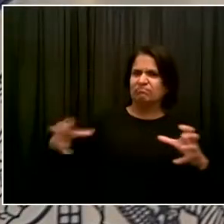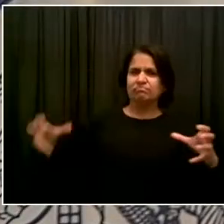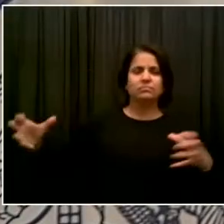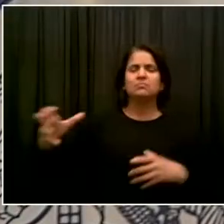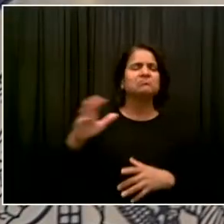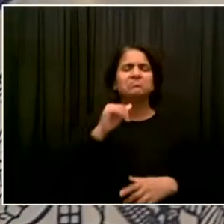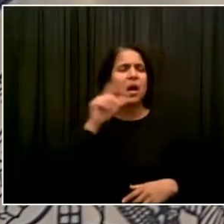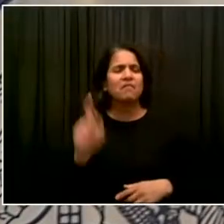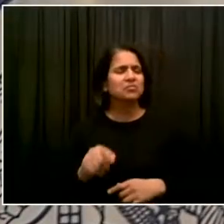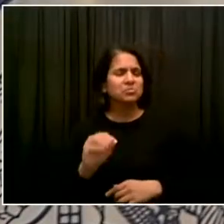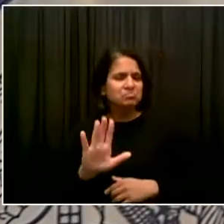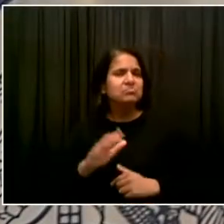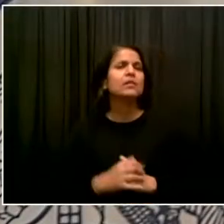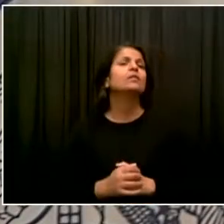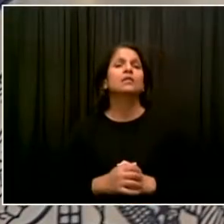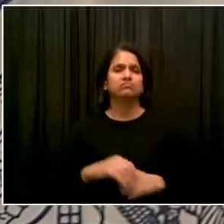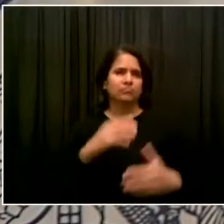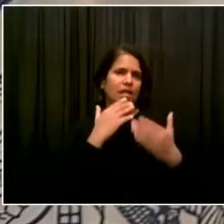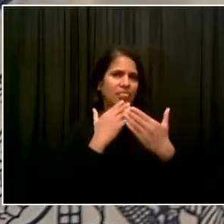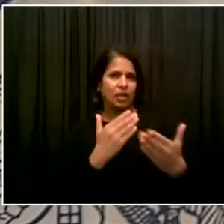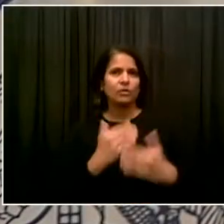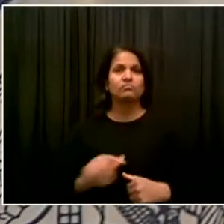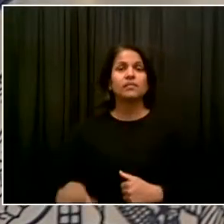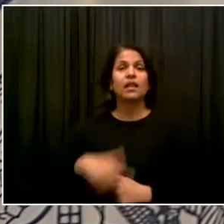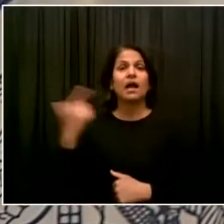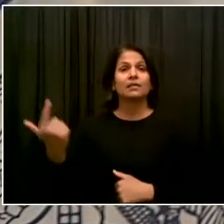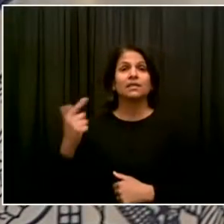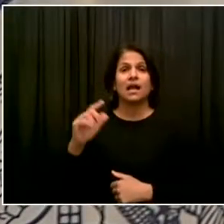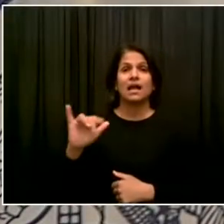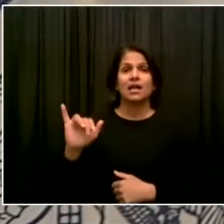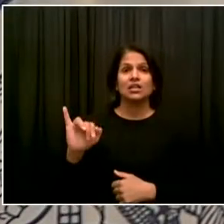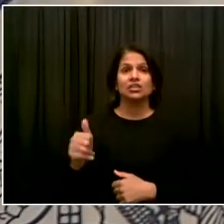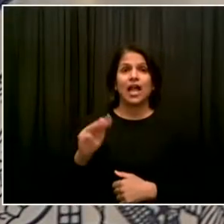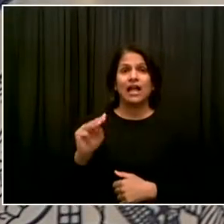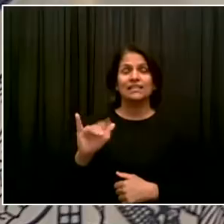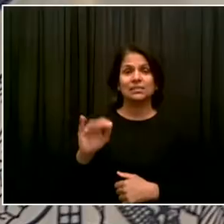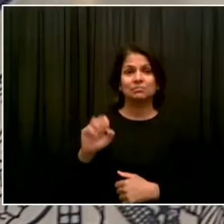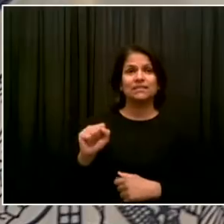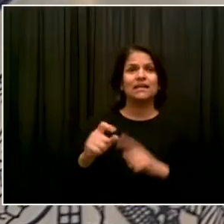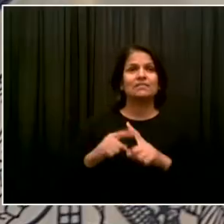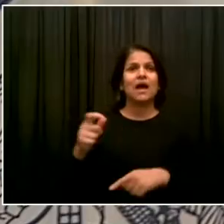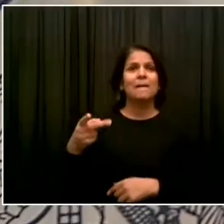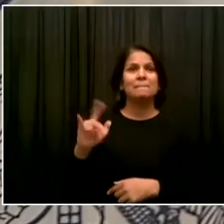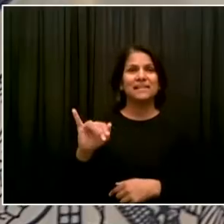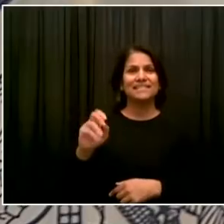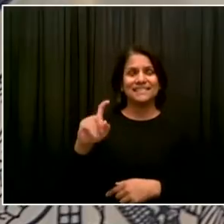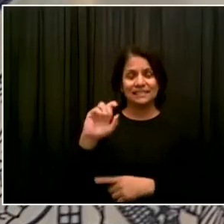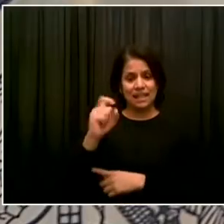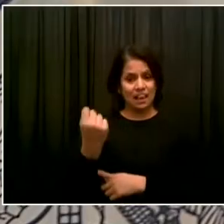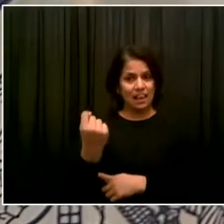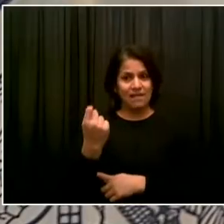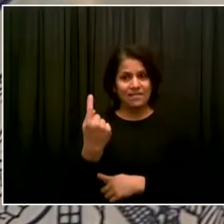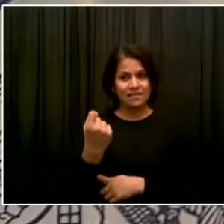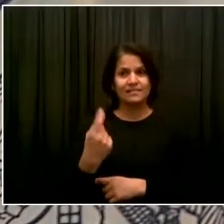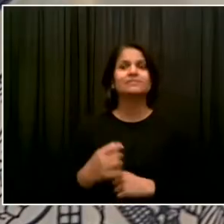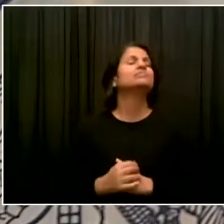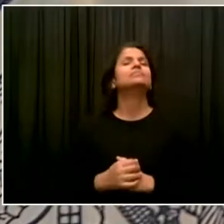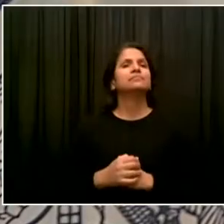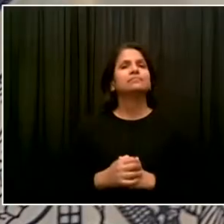NECESSARY TO HAVE THAT LEVEL OF EXPANSION. THE NEXT